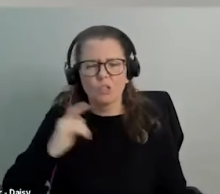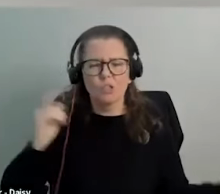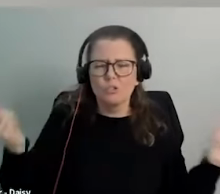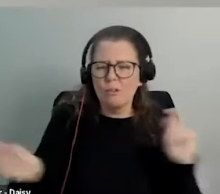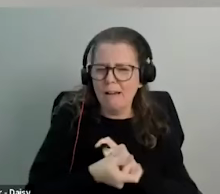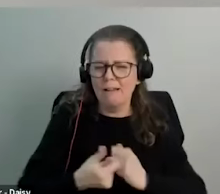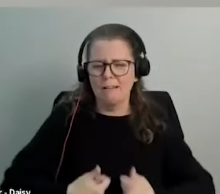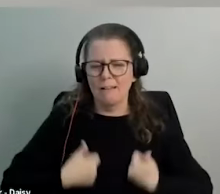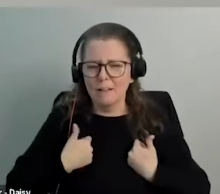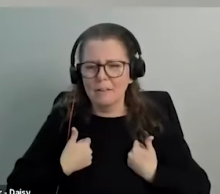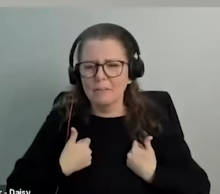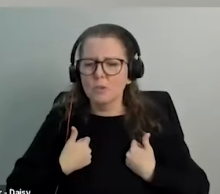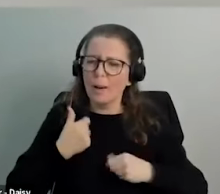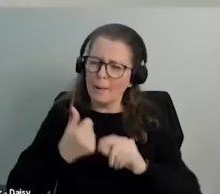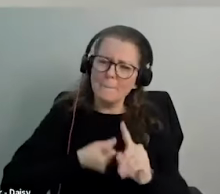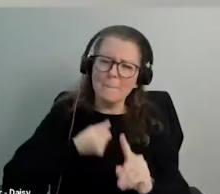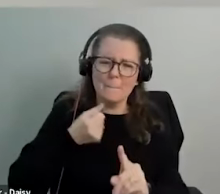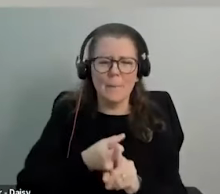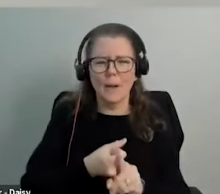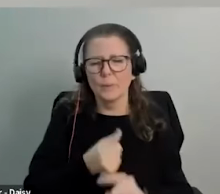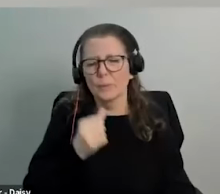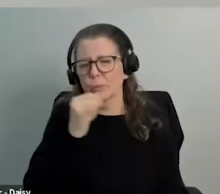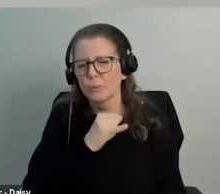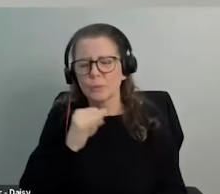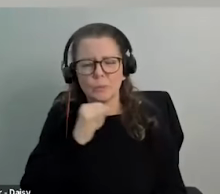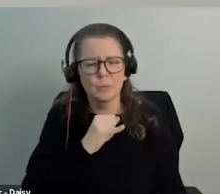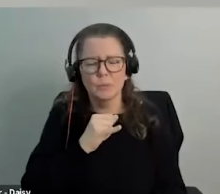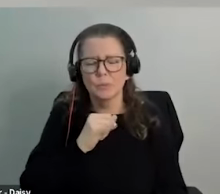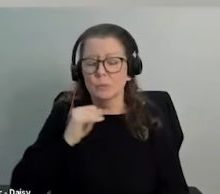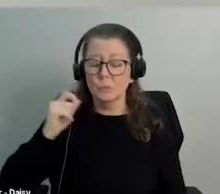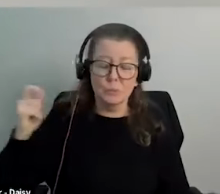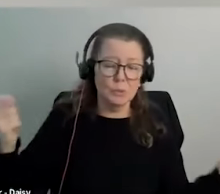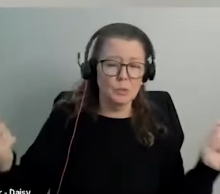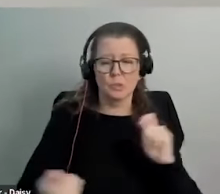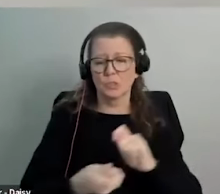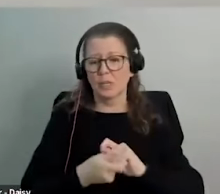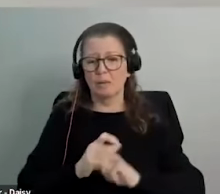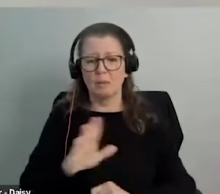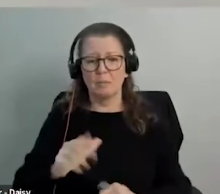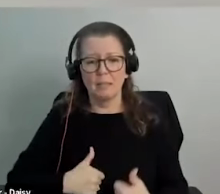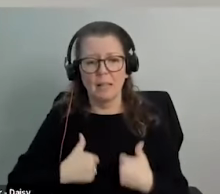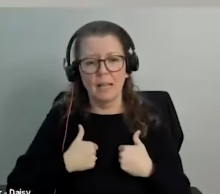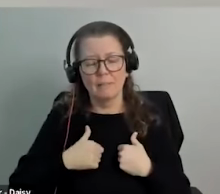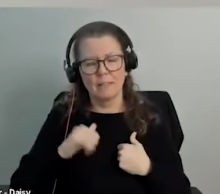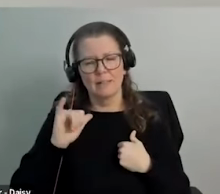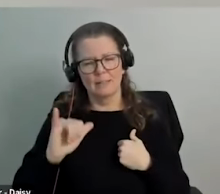So like, that impact can really, really scale, which is really just exciting to think about.